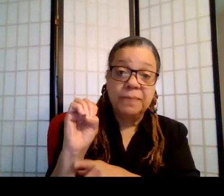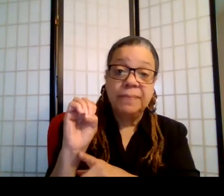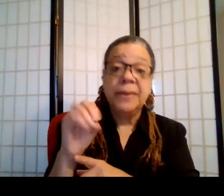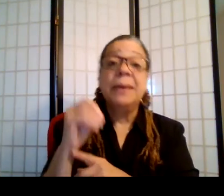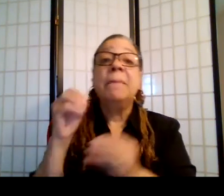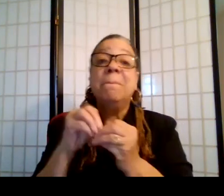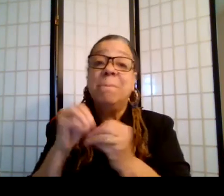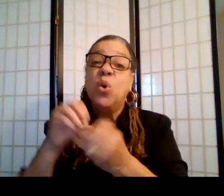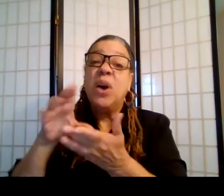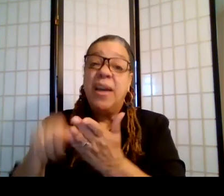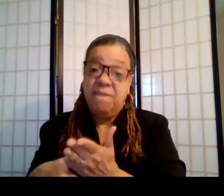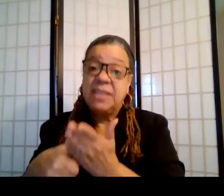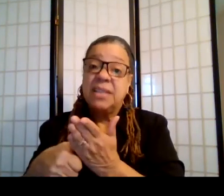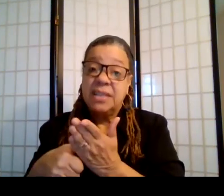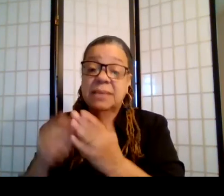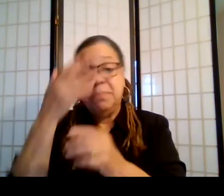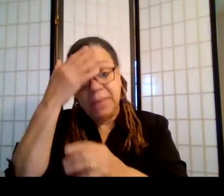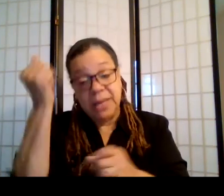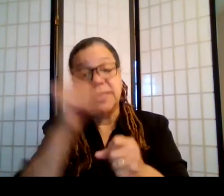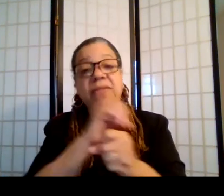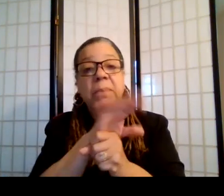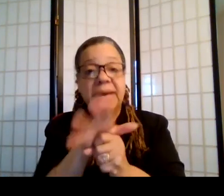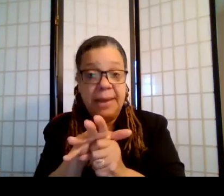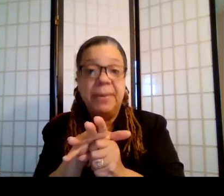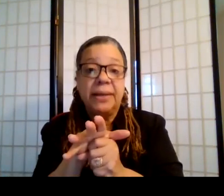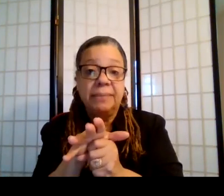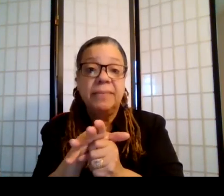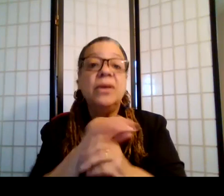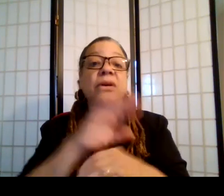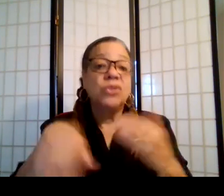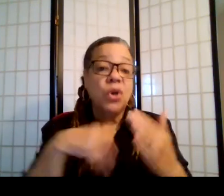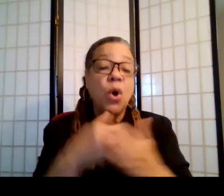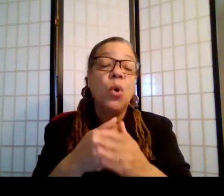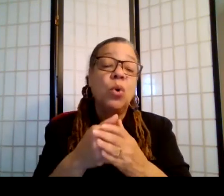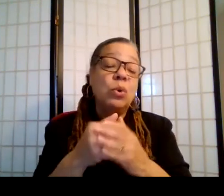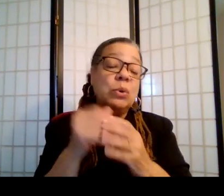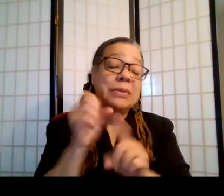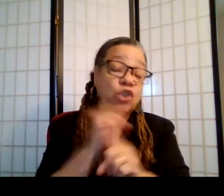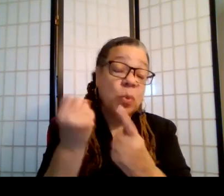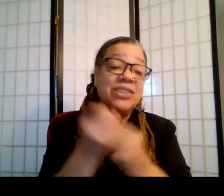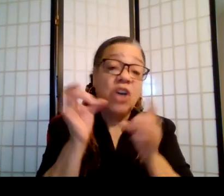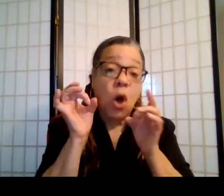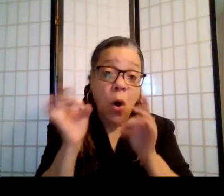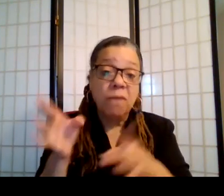just because of the pandemic. So, while the whole situation was pretty awful, that's at least one positive thing that came out of it.